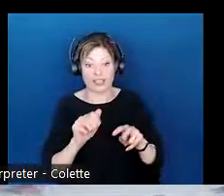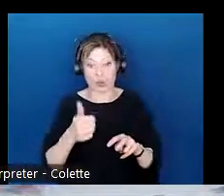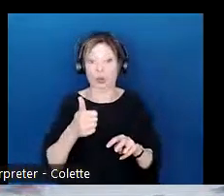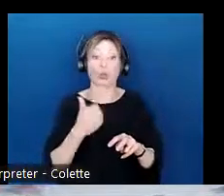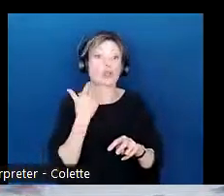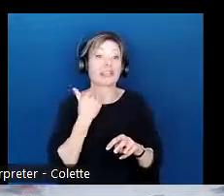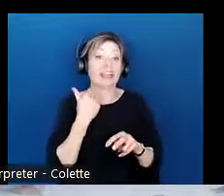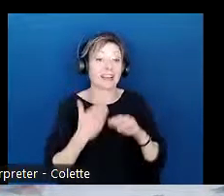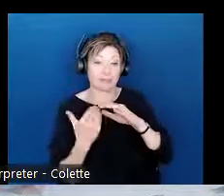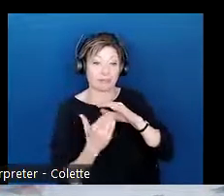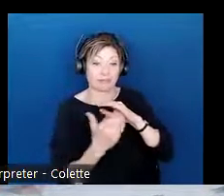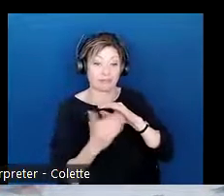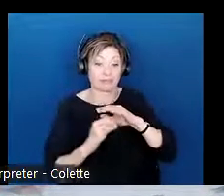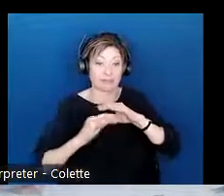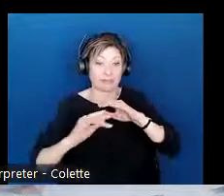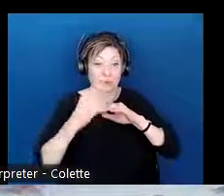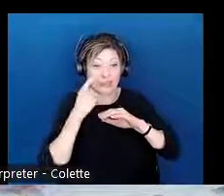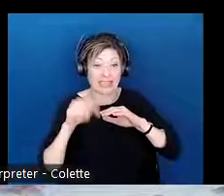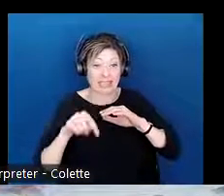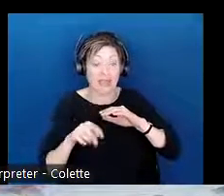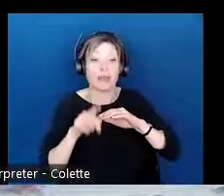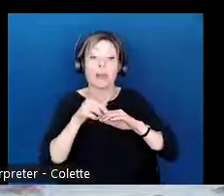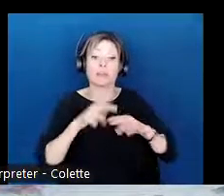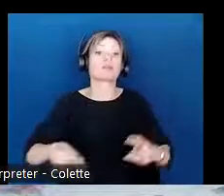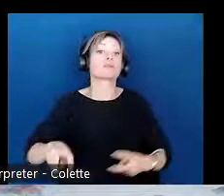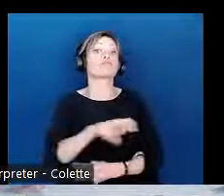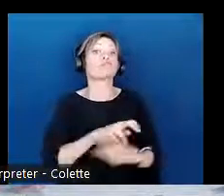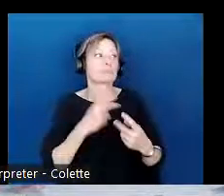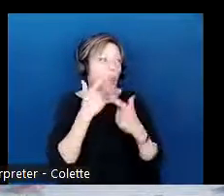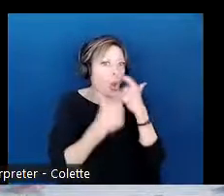if you are out and about at this time of year then keep your eyes cleared for fungi because it's the